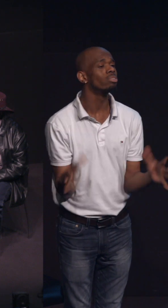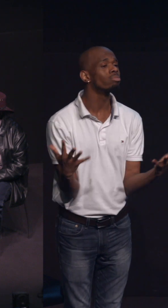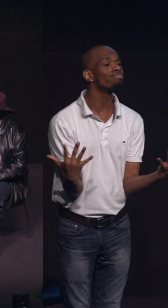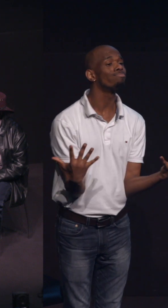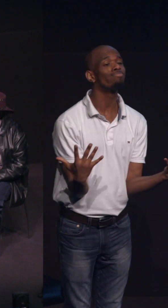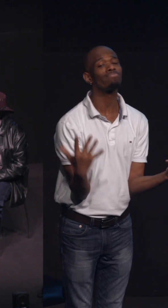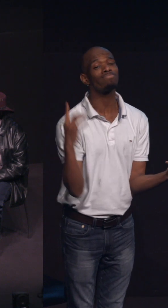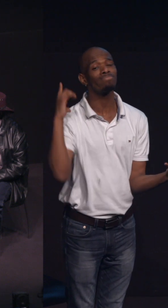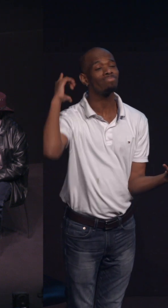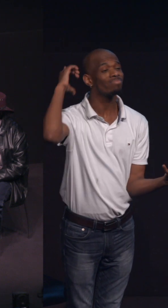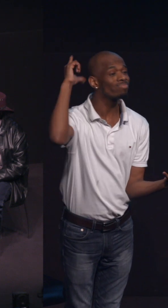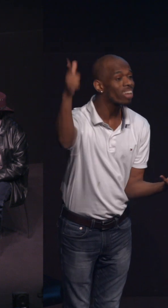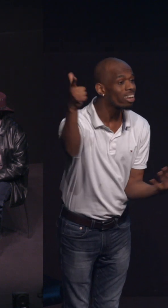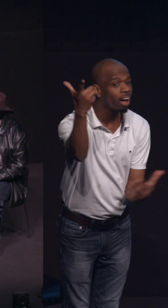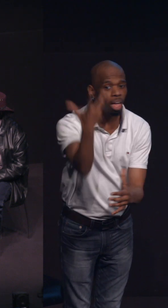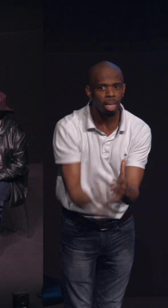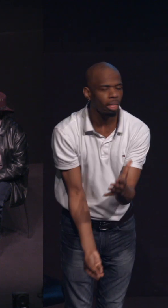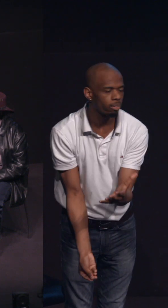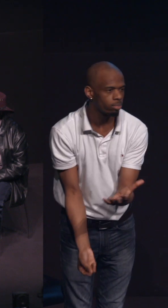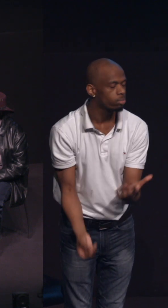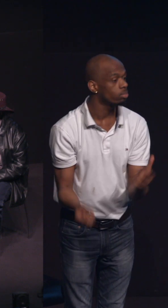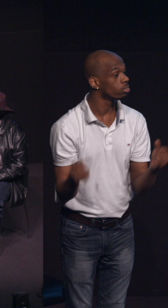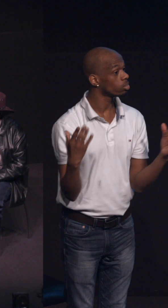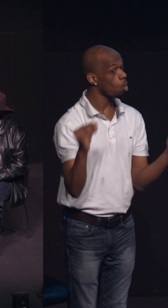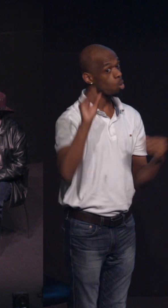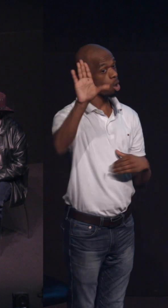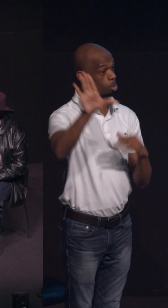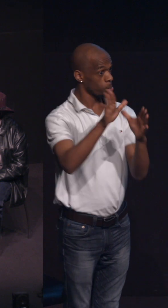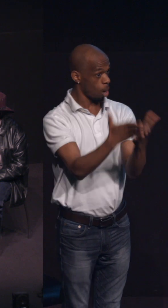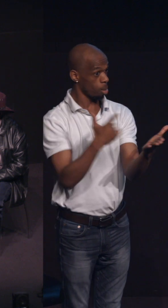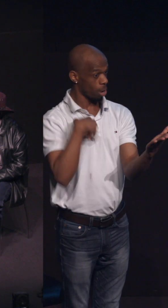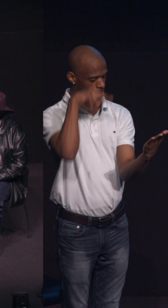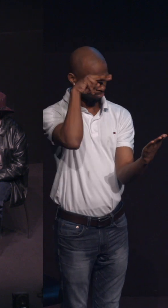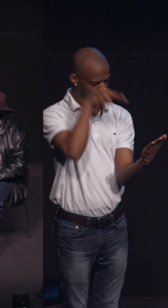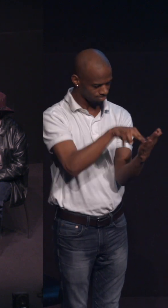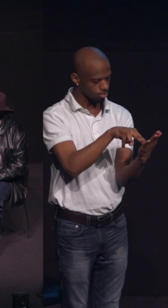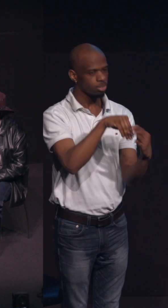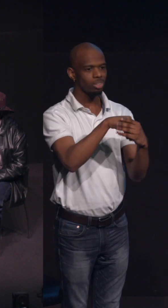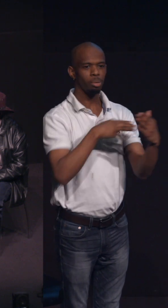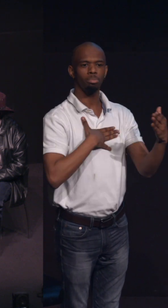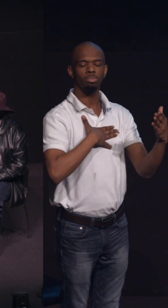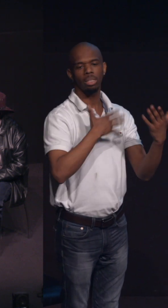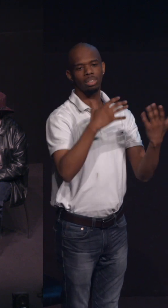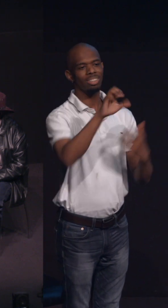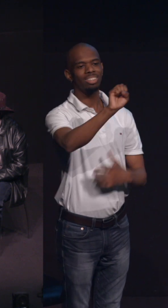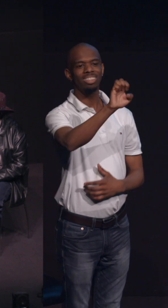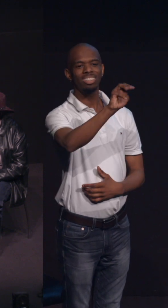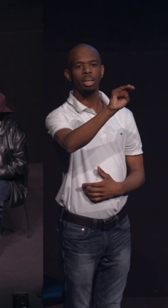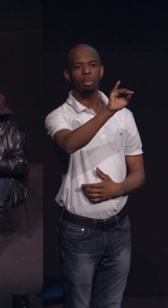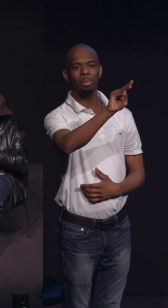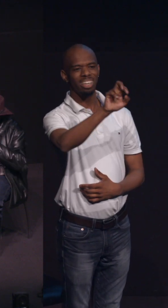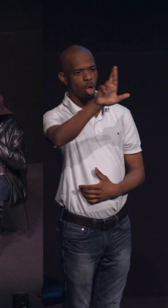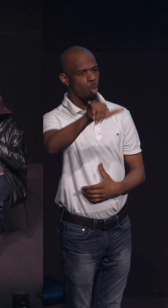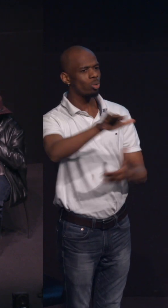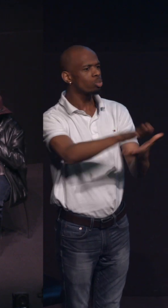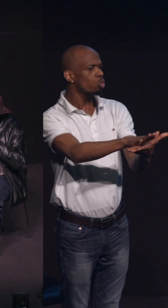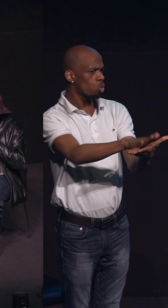"Parable of the Sower," I actually read it in seminary in New York 20 years ago. And when I read it, something in me was like,